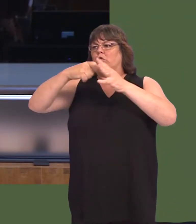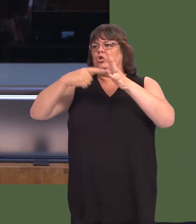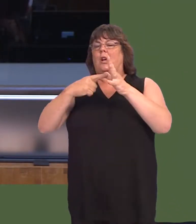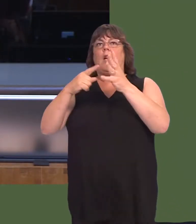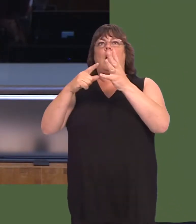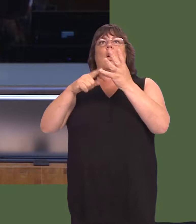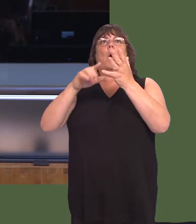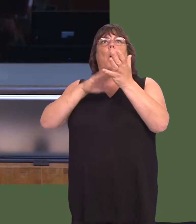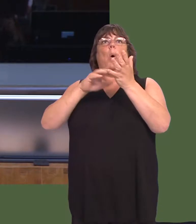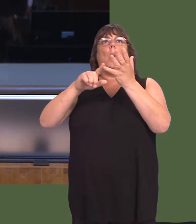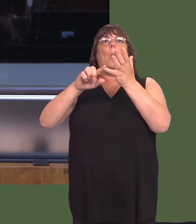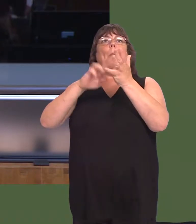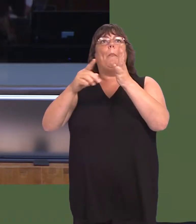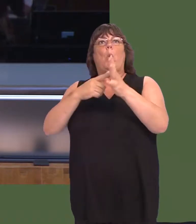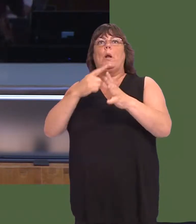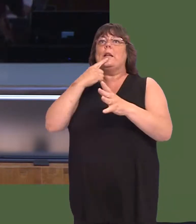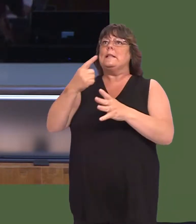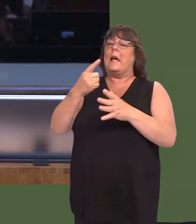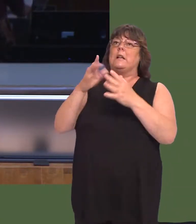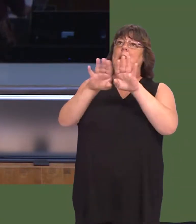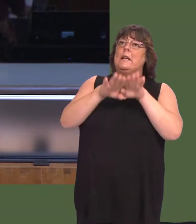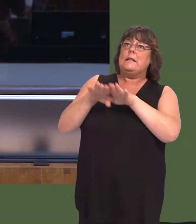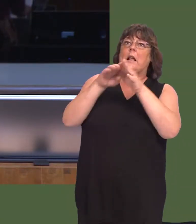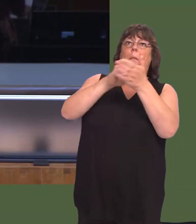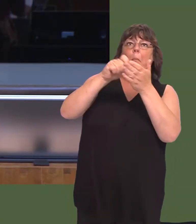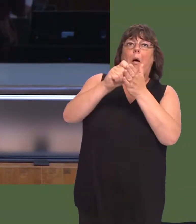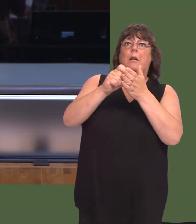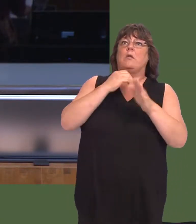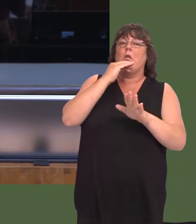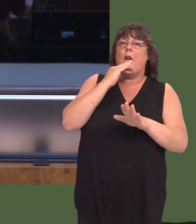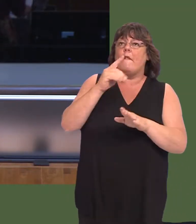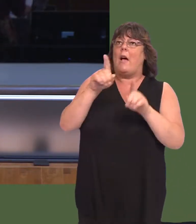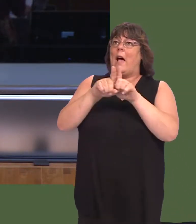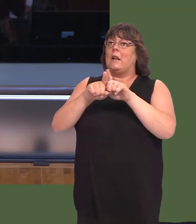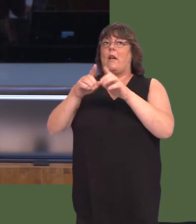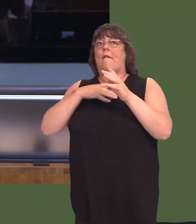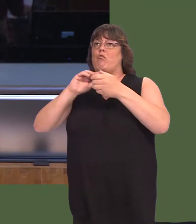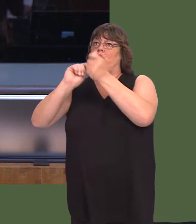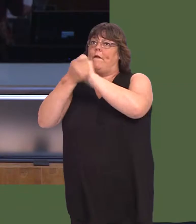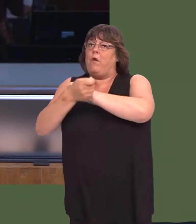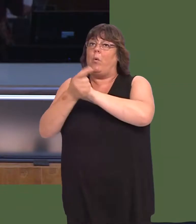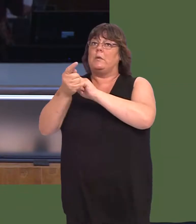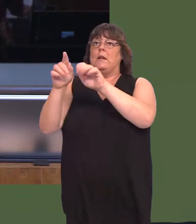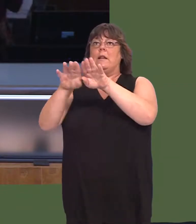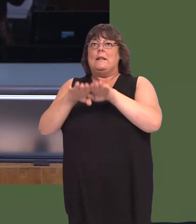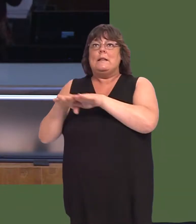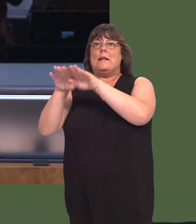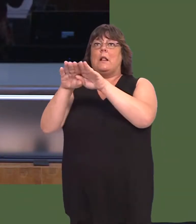Your shadow trade Secretary, Barry Gardiner, has spoken of reformed membership of the single marketómembership.